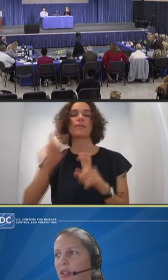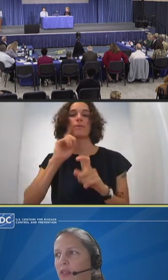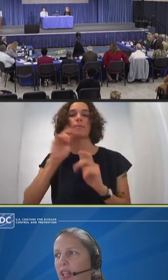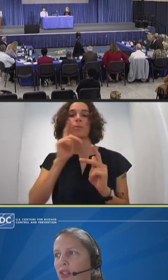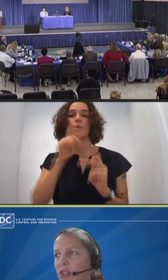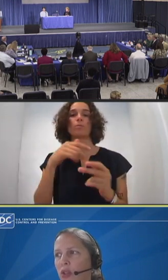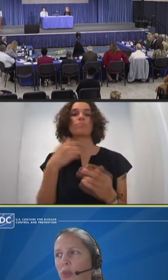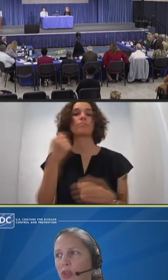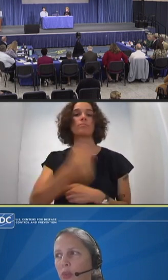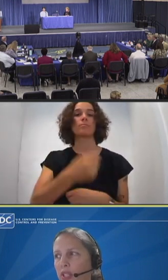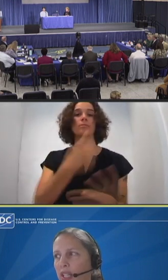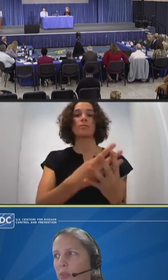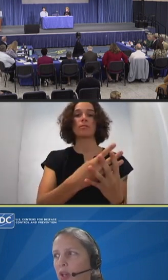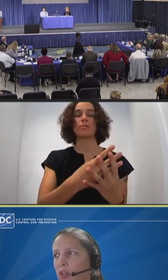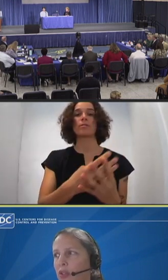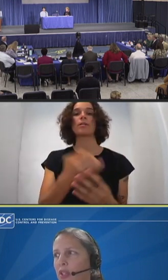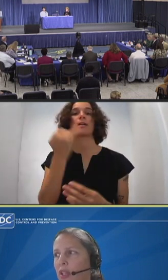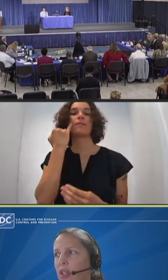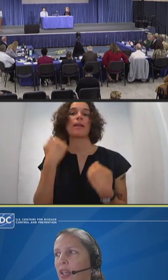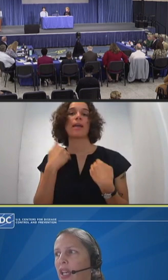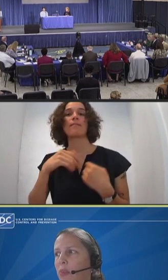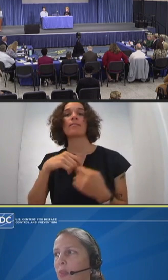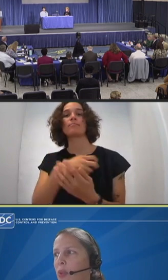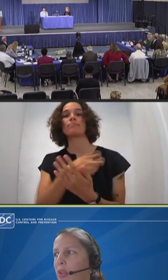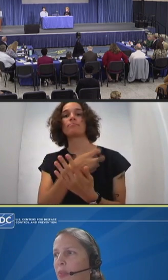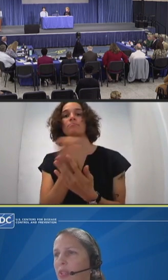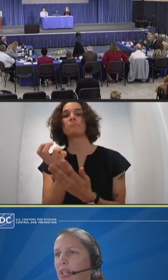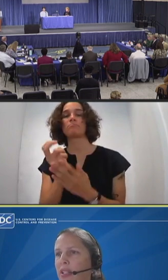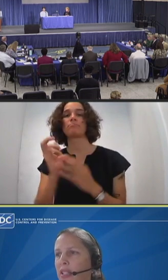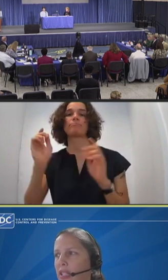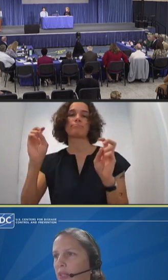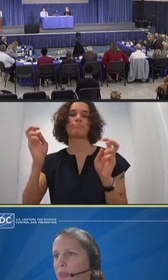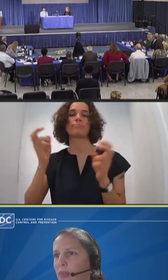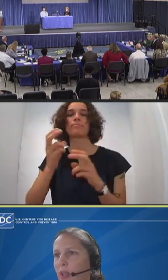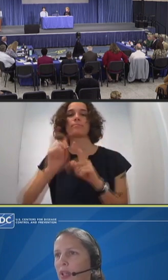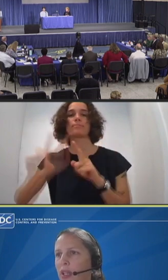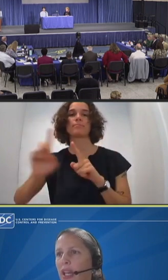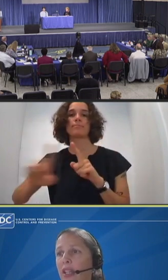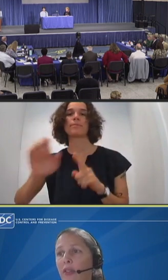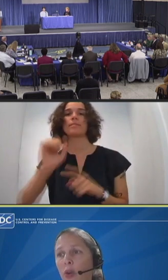infections or multiple sex partners, and people with hepatitis C. And of course,